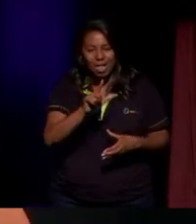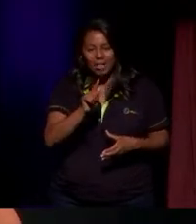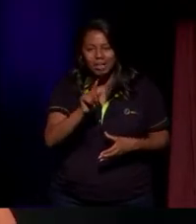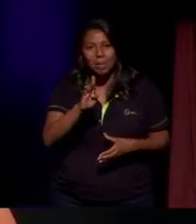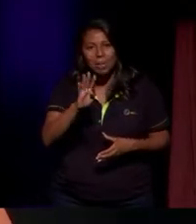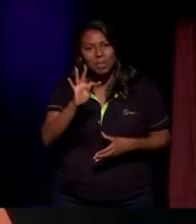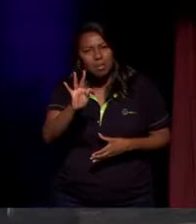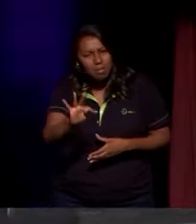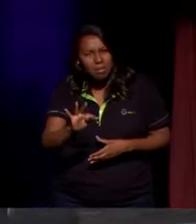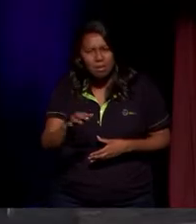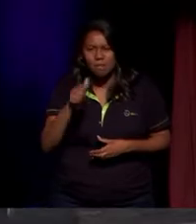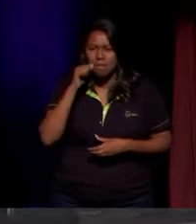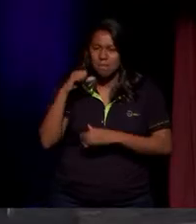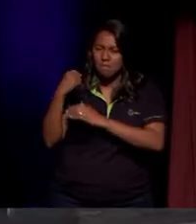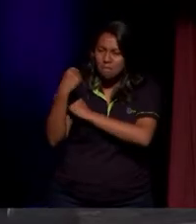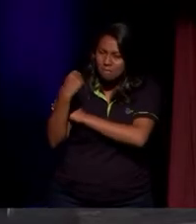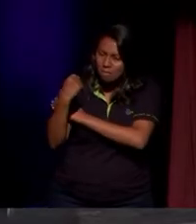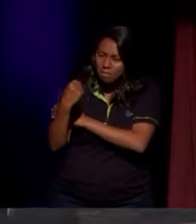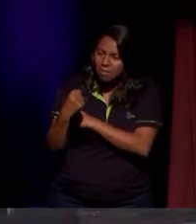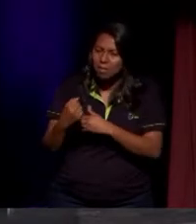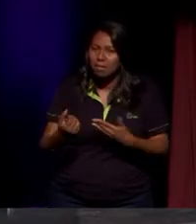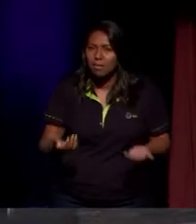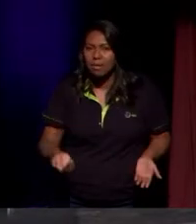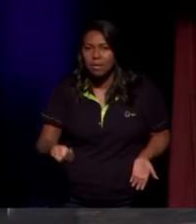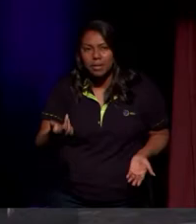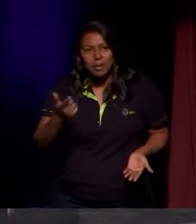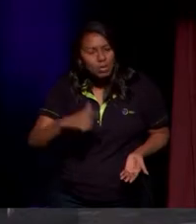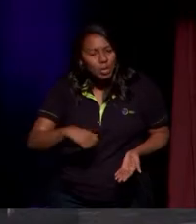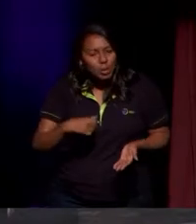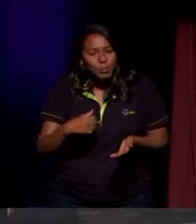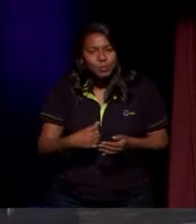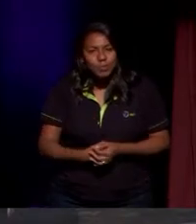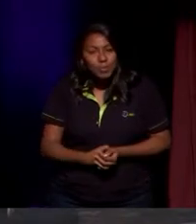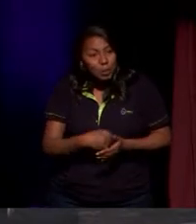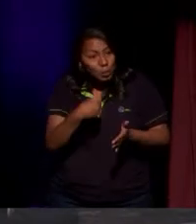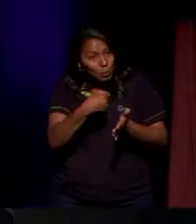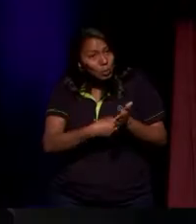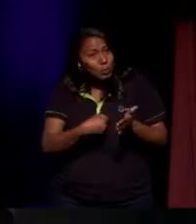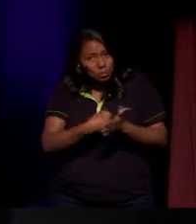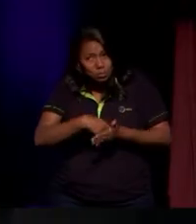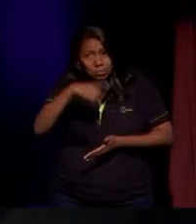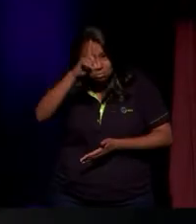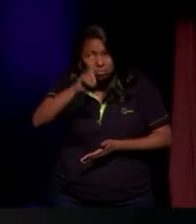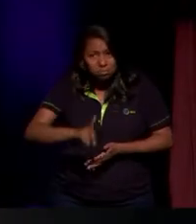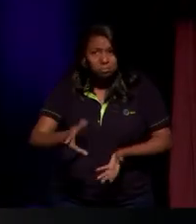feminist, fighting for the rights of all,